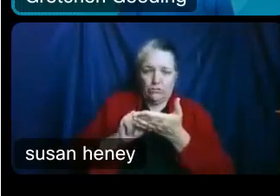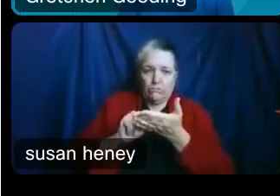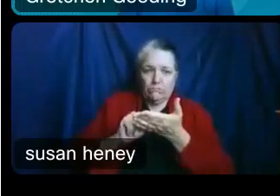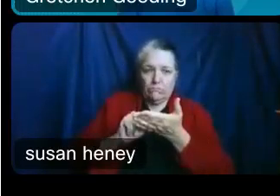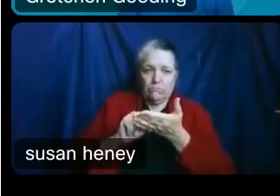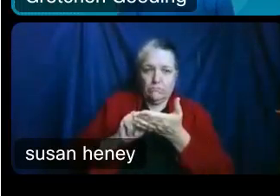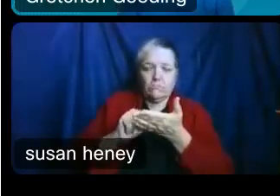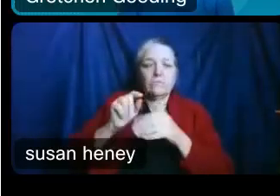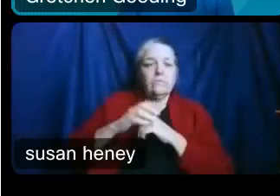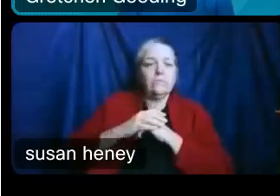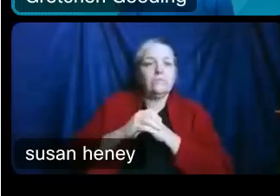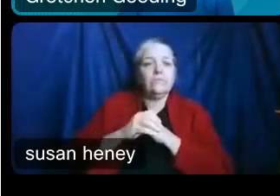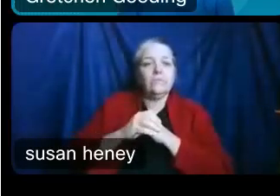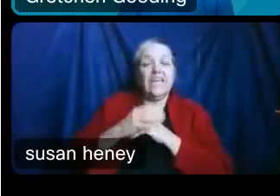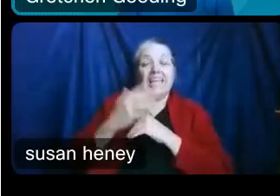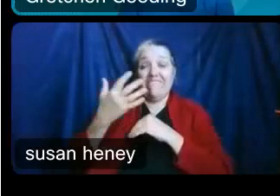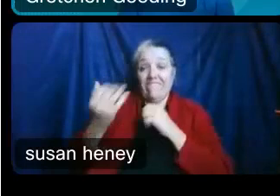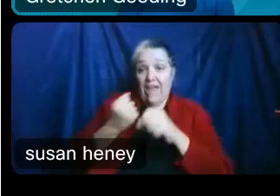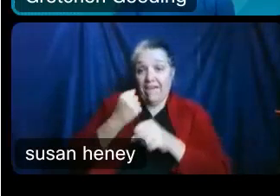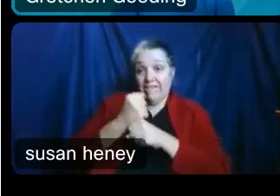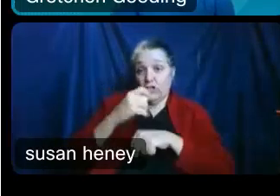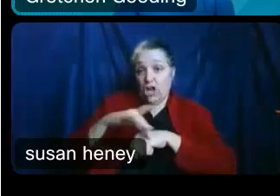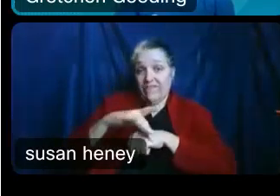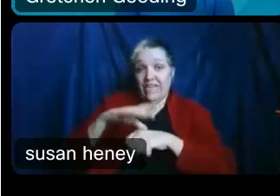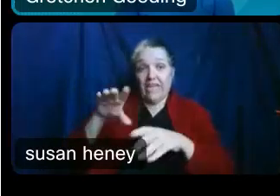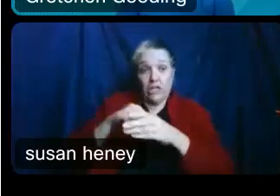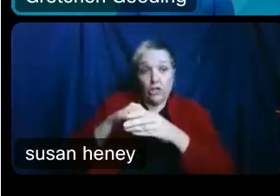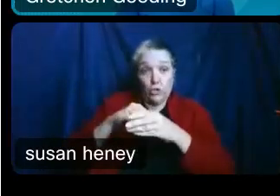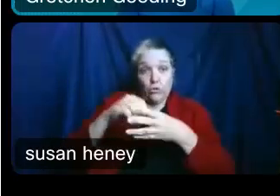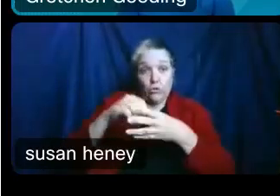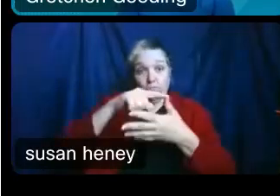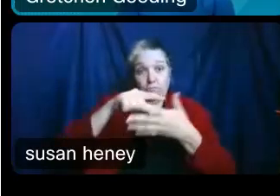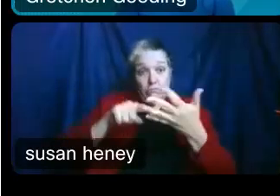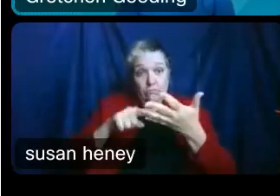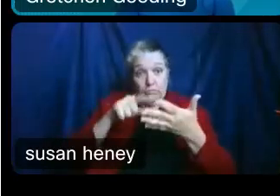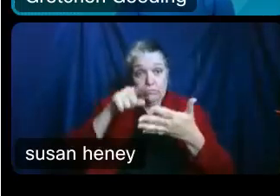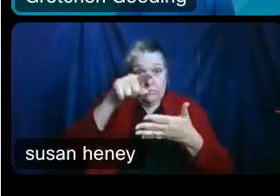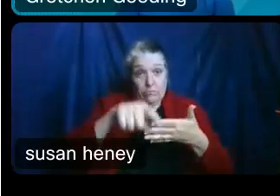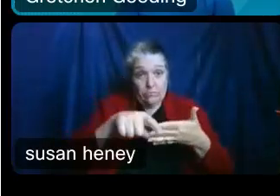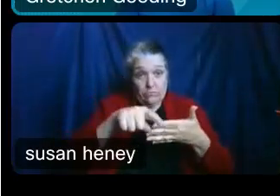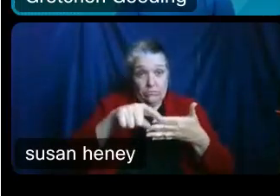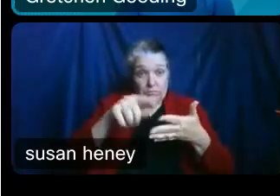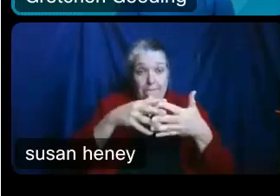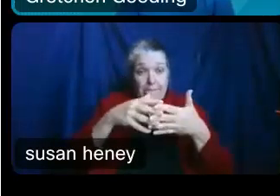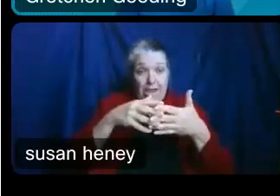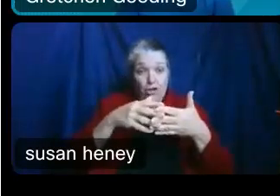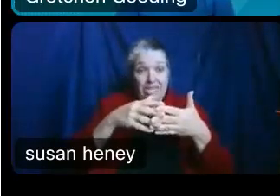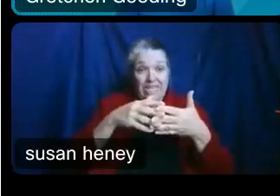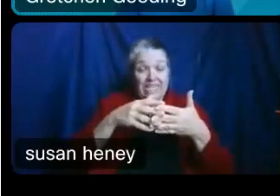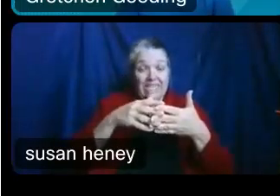in the 5-year release include the nation, and American Indian areas, Alaska Native areas,